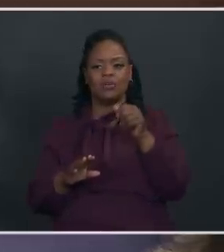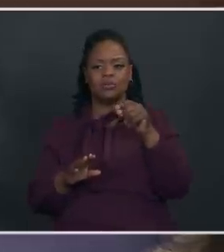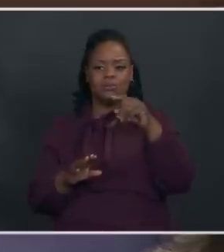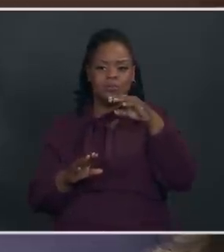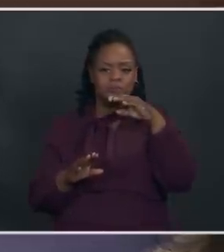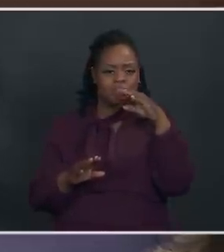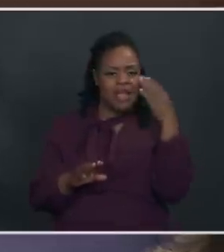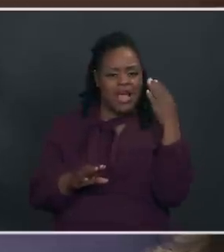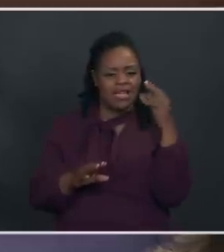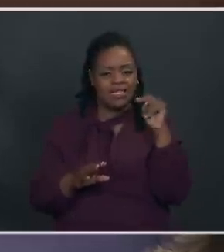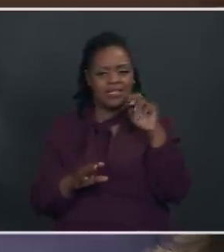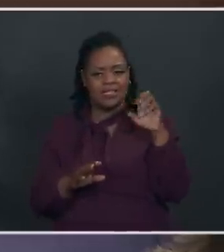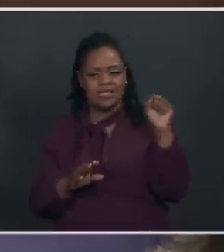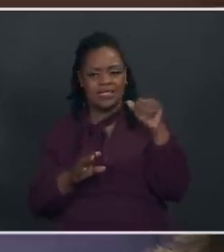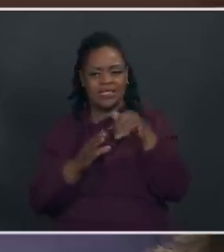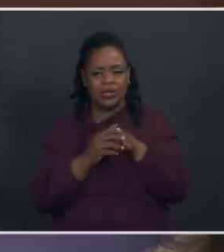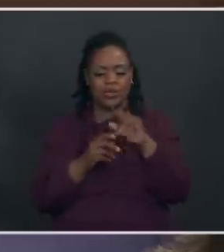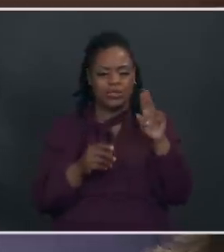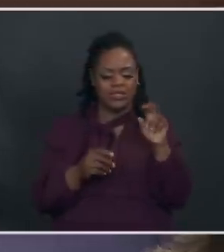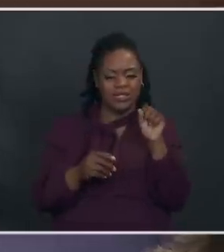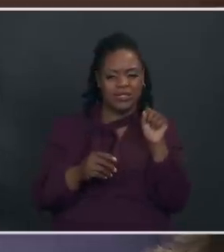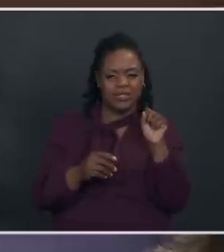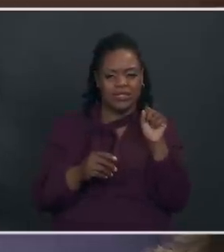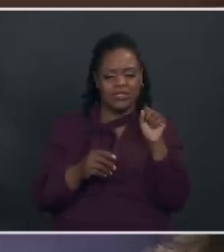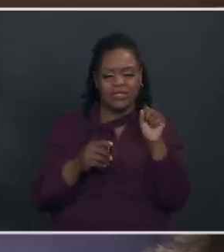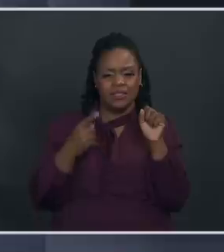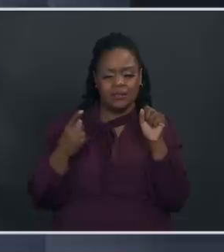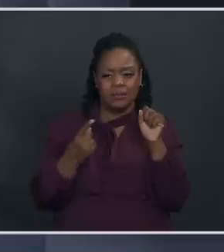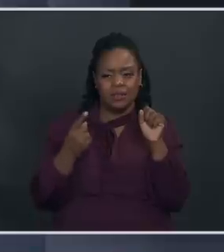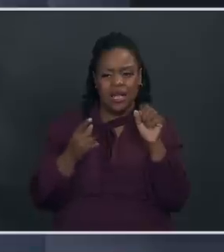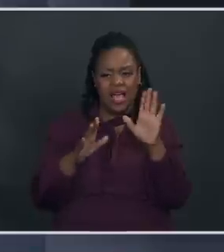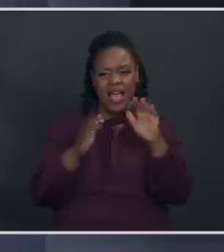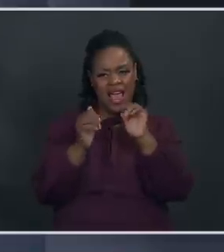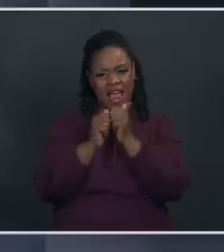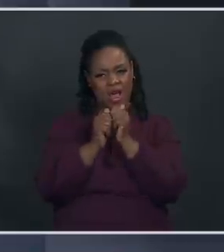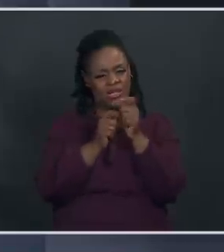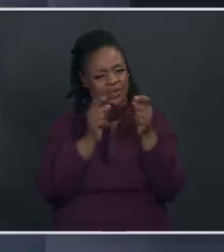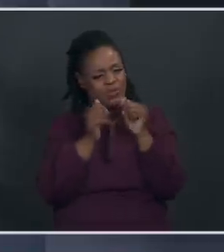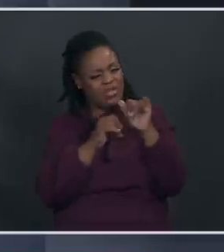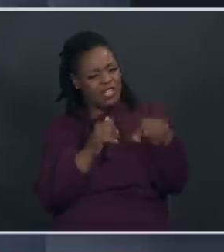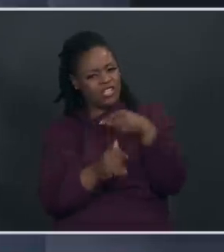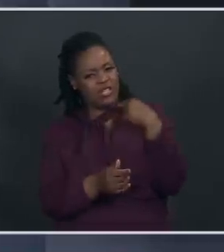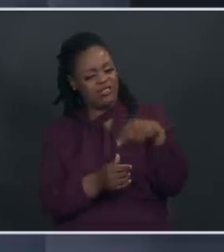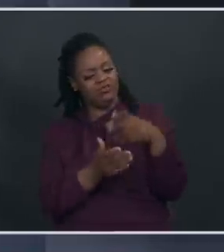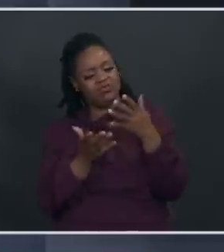or is it a nuanced way to deal with China? Ms. Psaki: So, I think your --